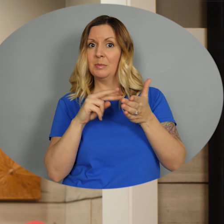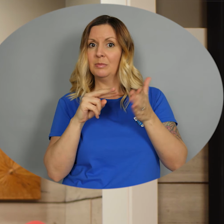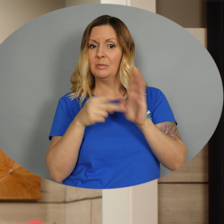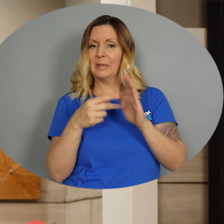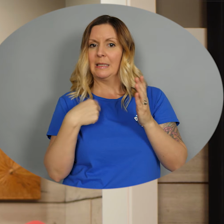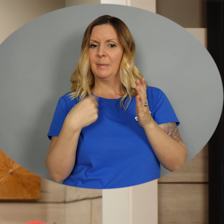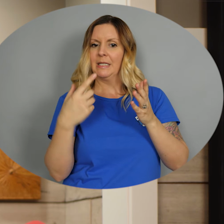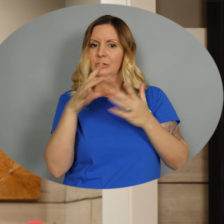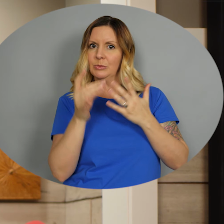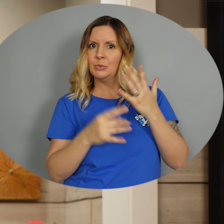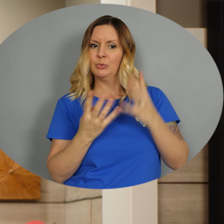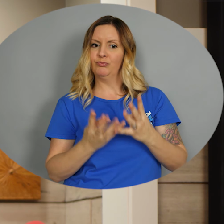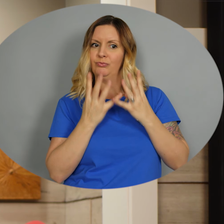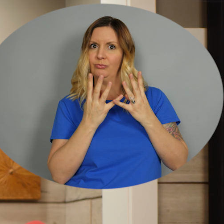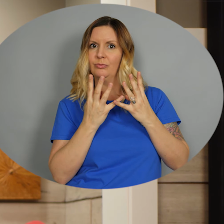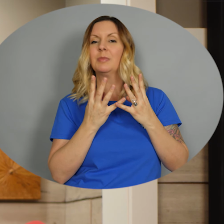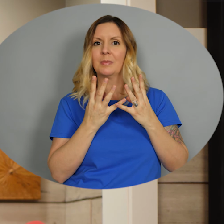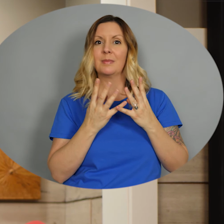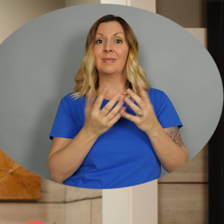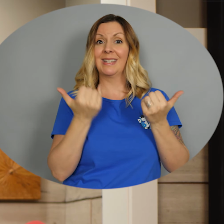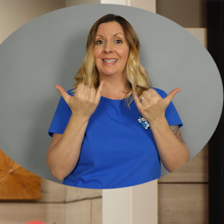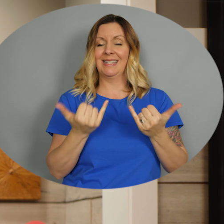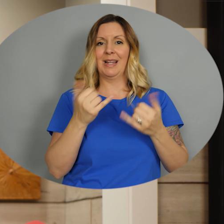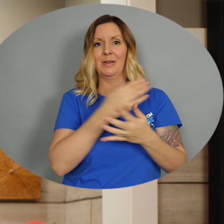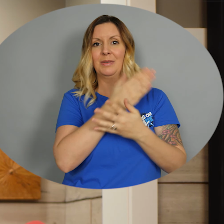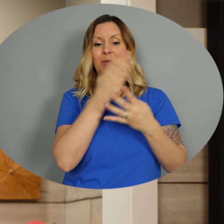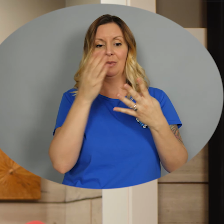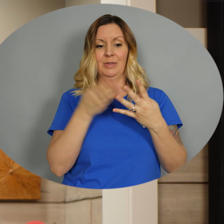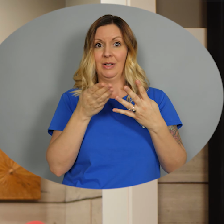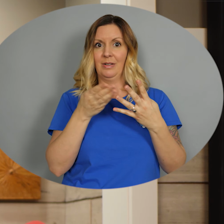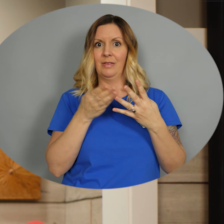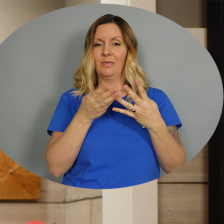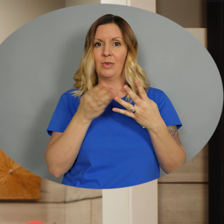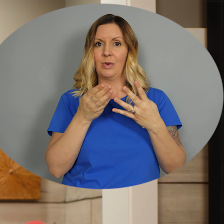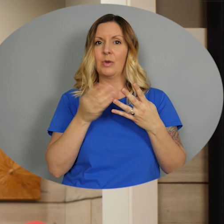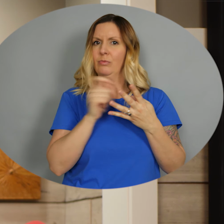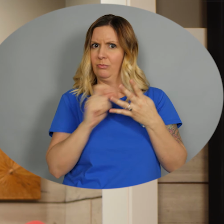the letters they have chose, which you’ll now take into your hand - and now you move